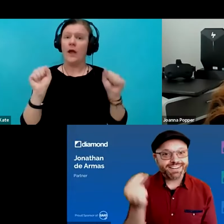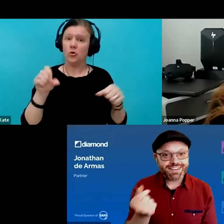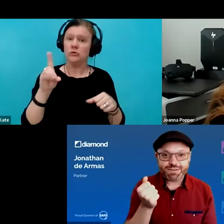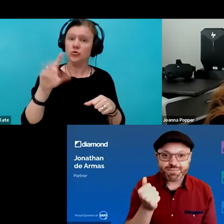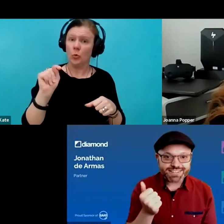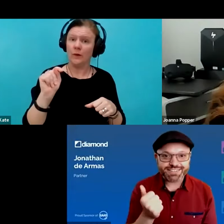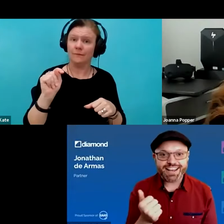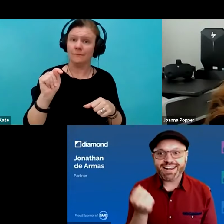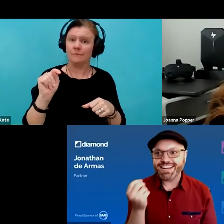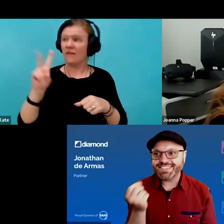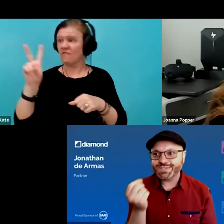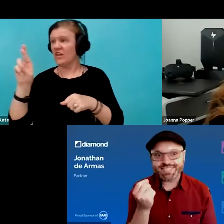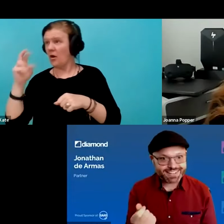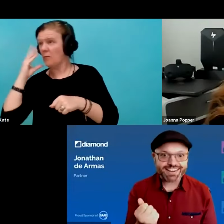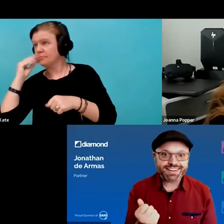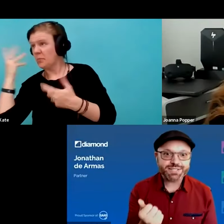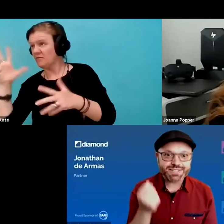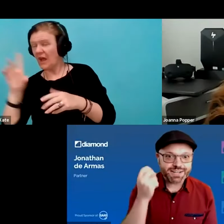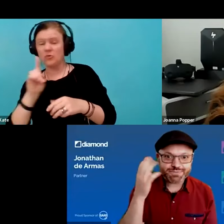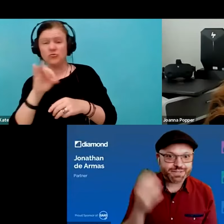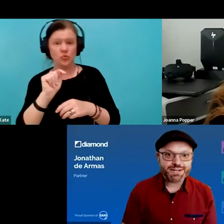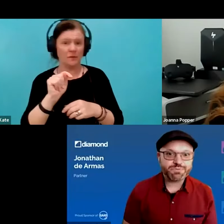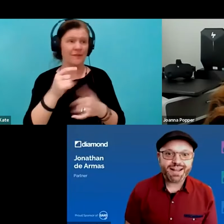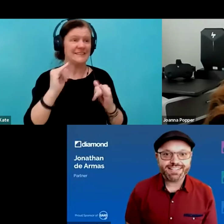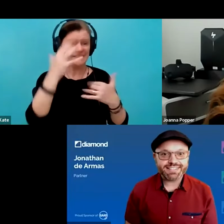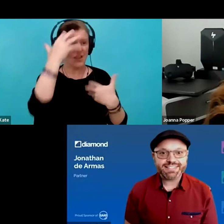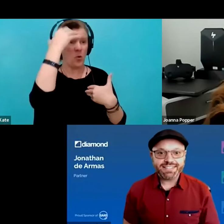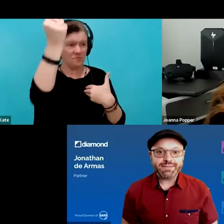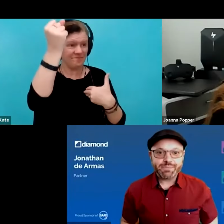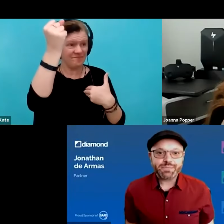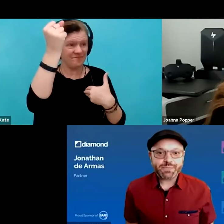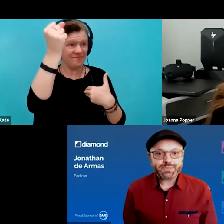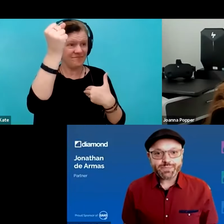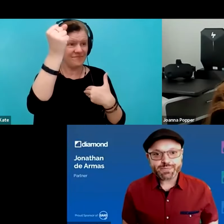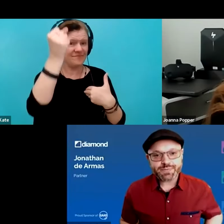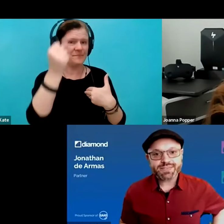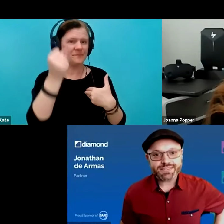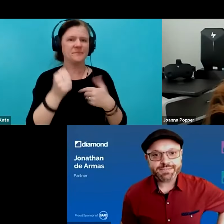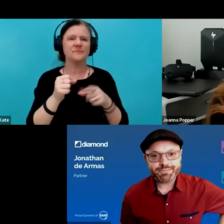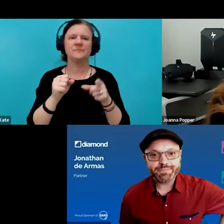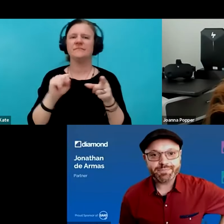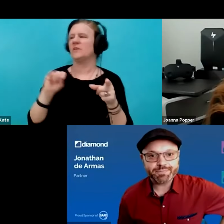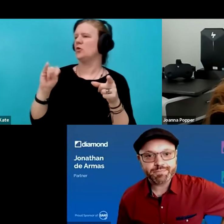immediately. And I could do it today, which is kind of kind of wacky well Joanna Popper: That's, that's really interesting. You say that you know